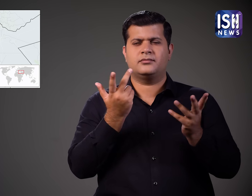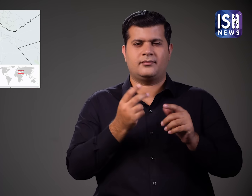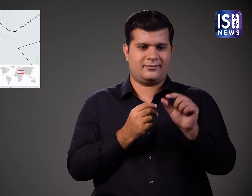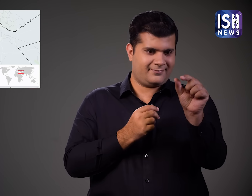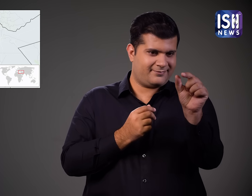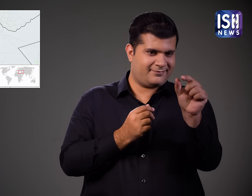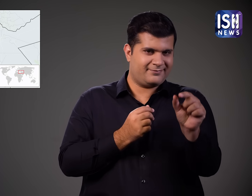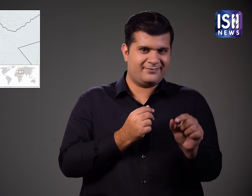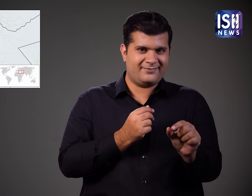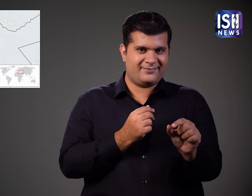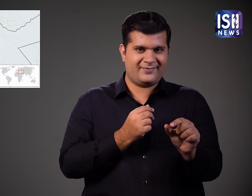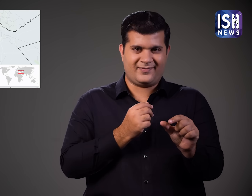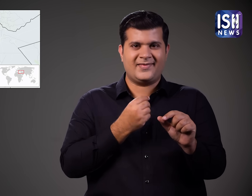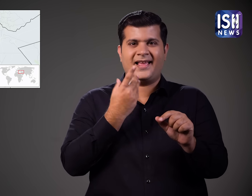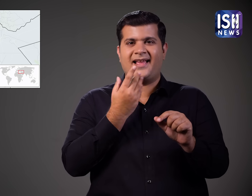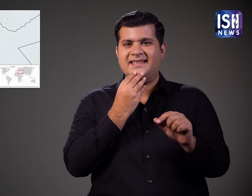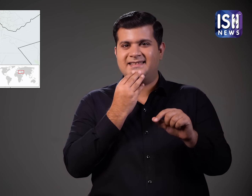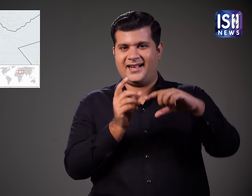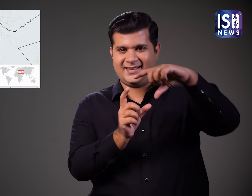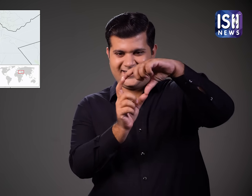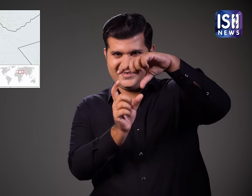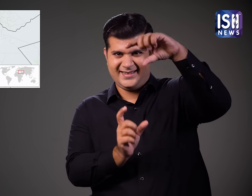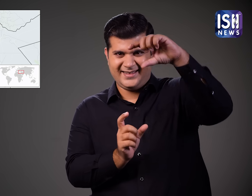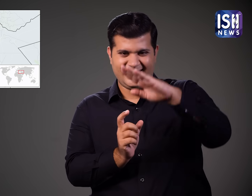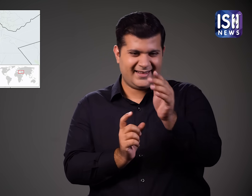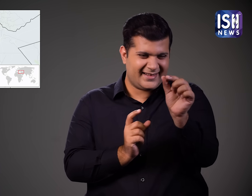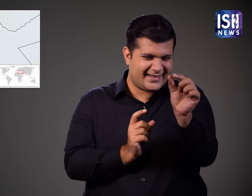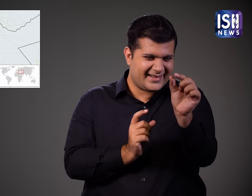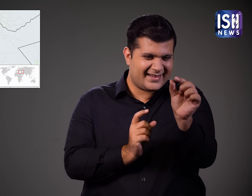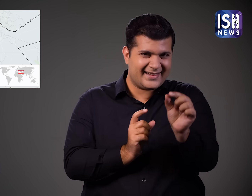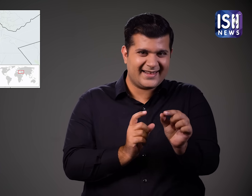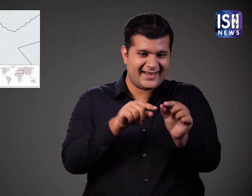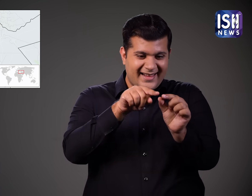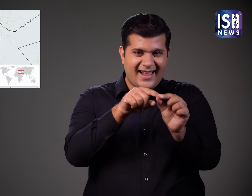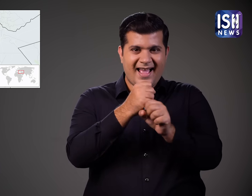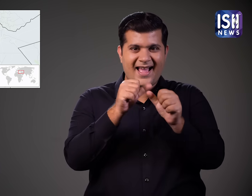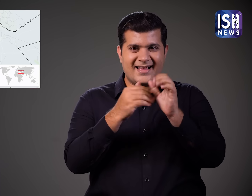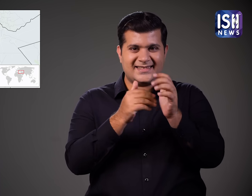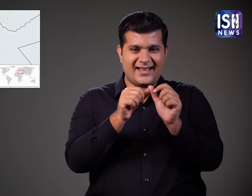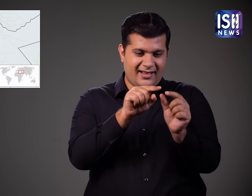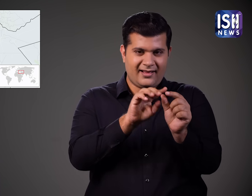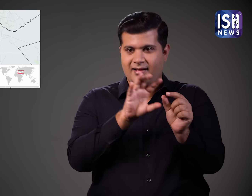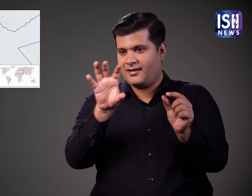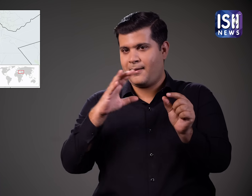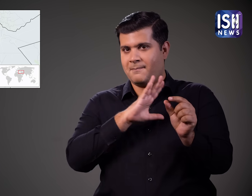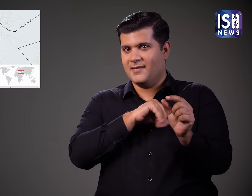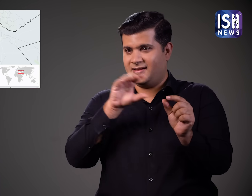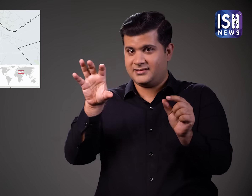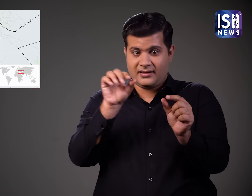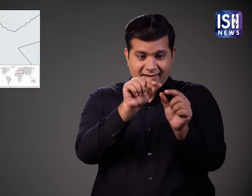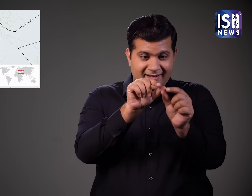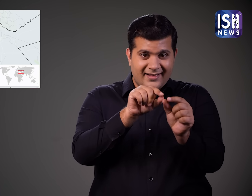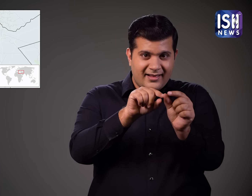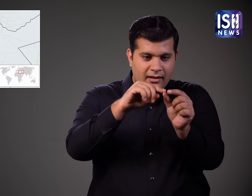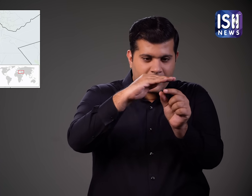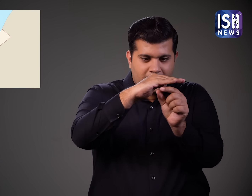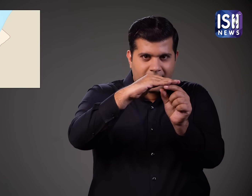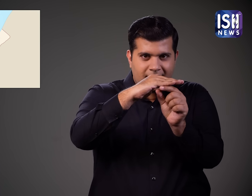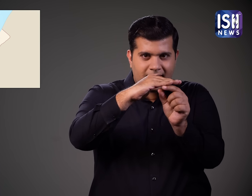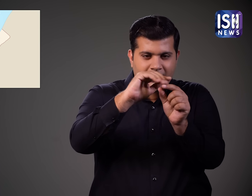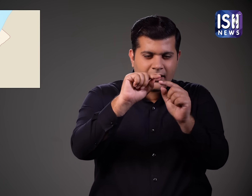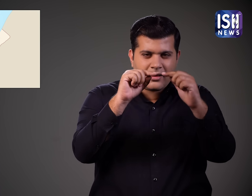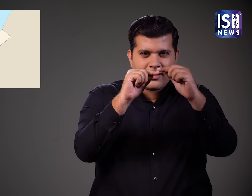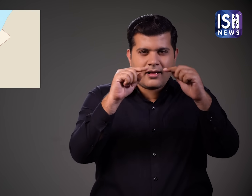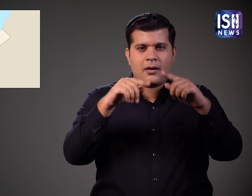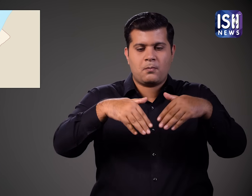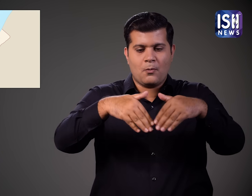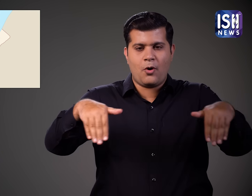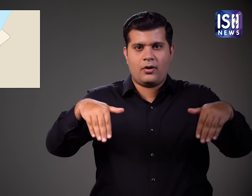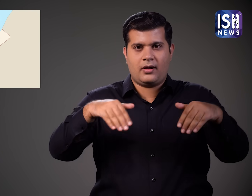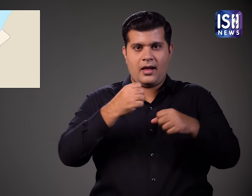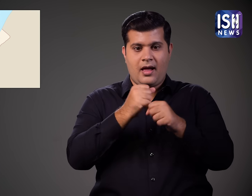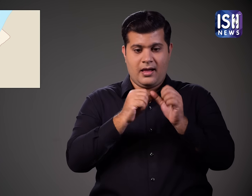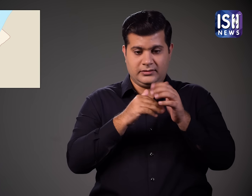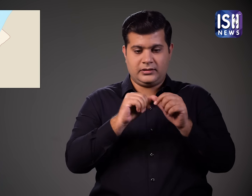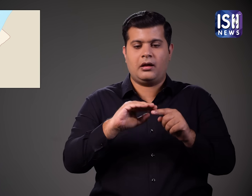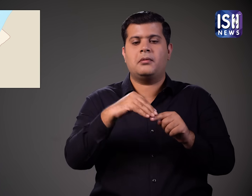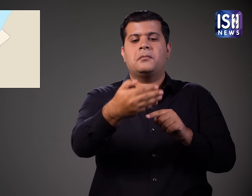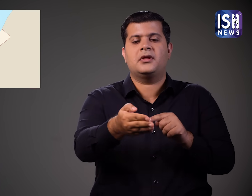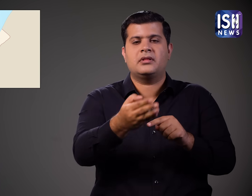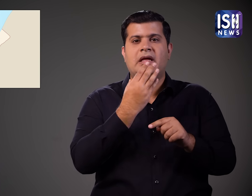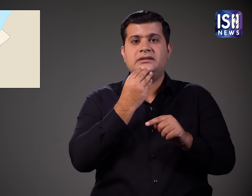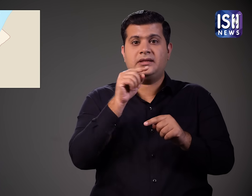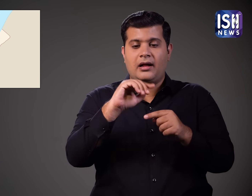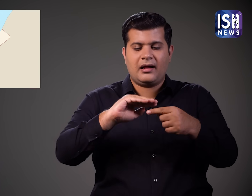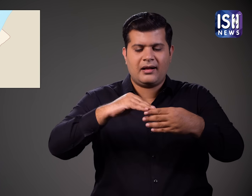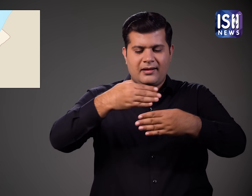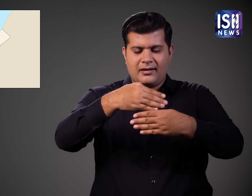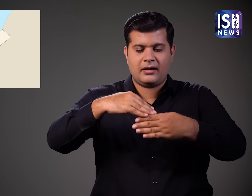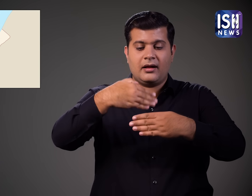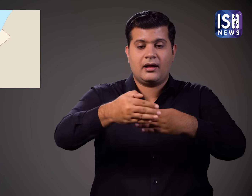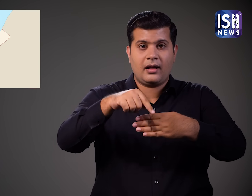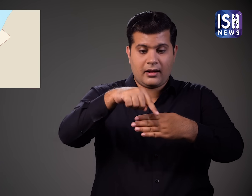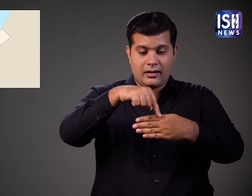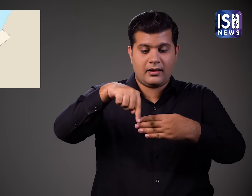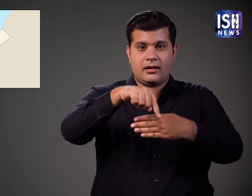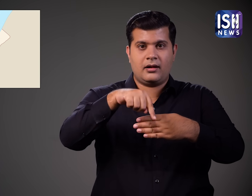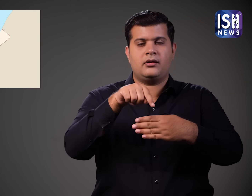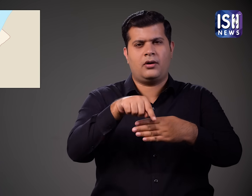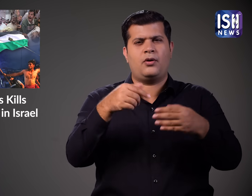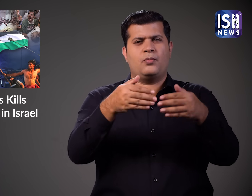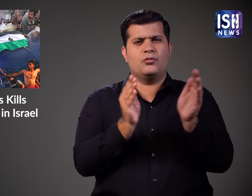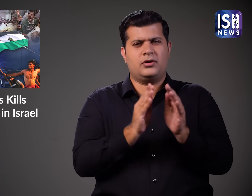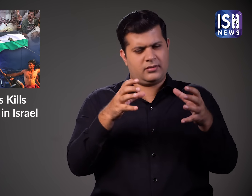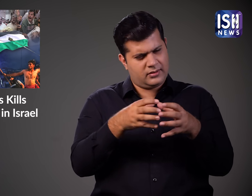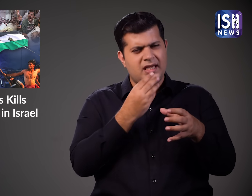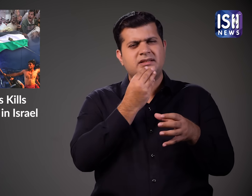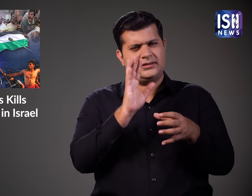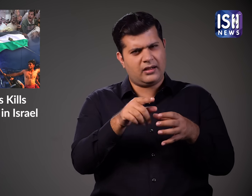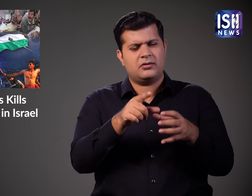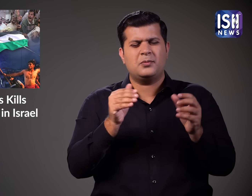on the Israel side near the Gaza border where a small Israeli kibbutz lived.